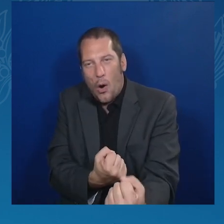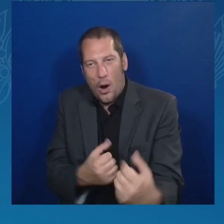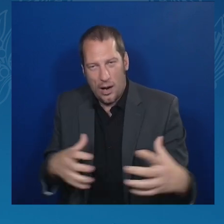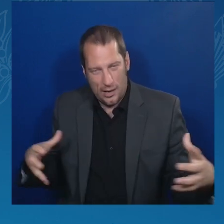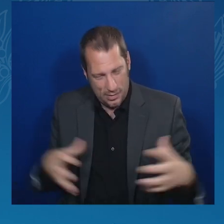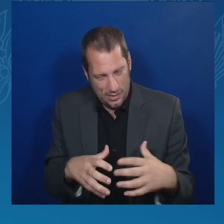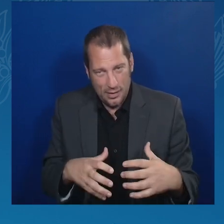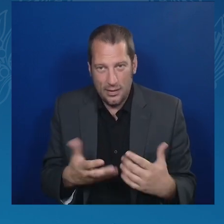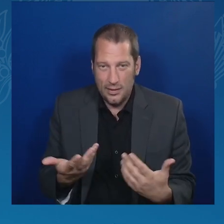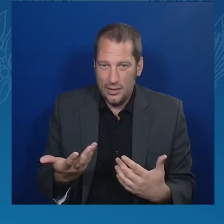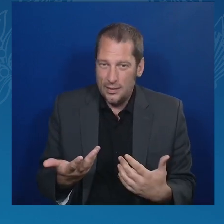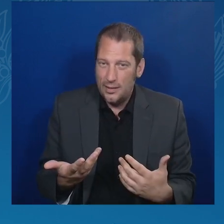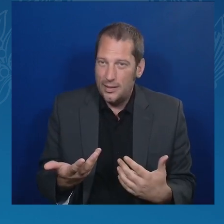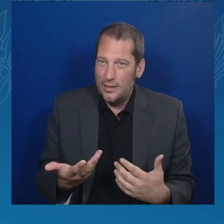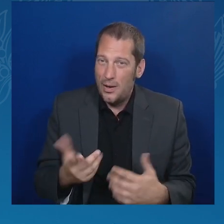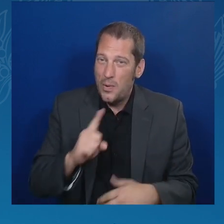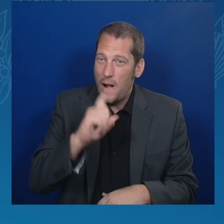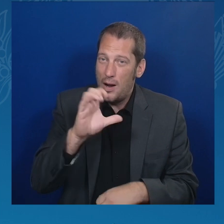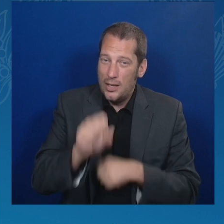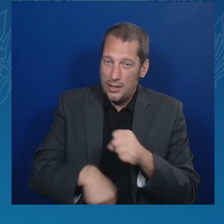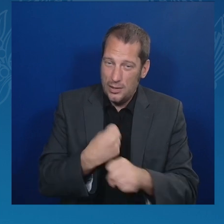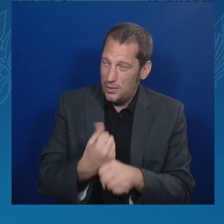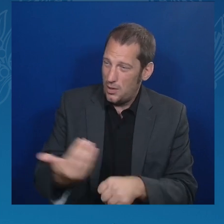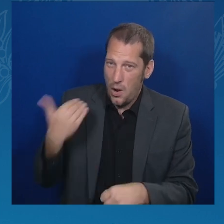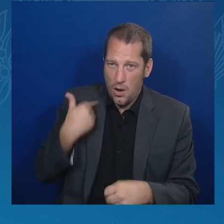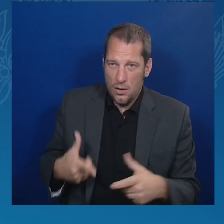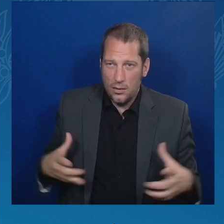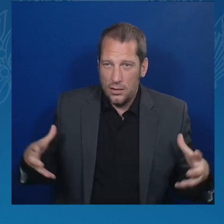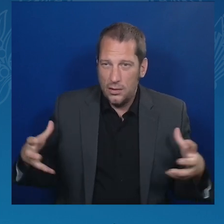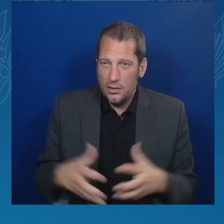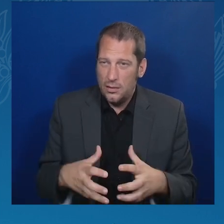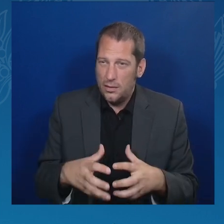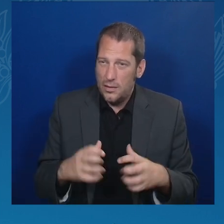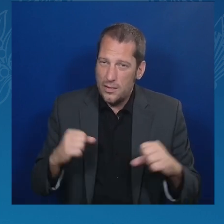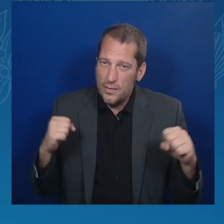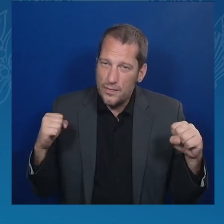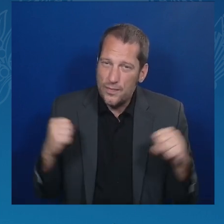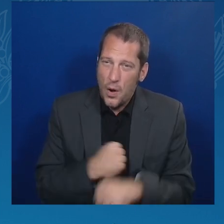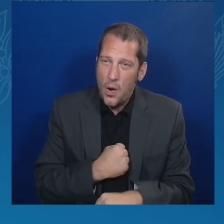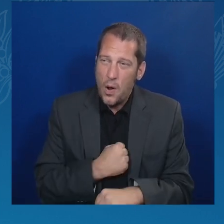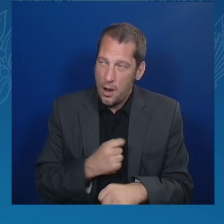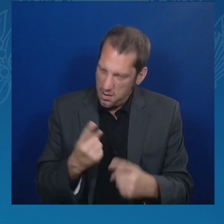And together, they won. And in the decades since, the workers of UNITE